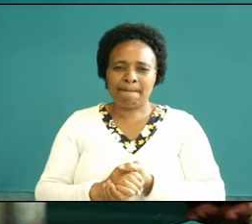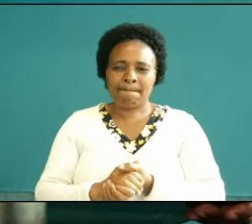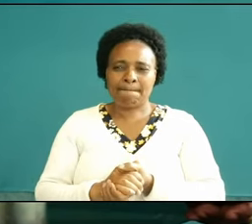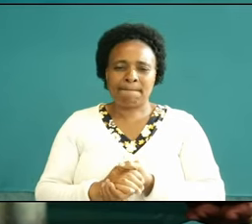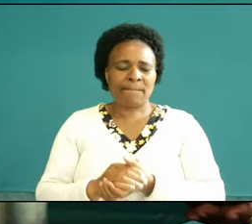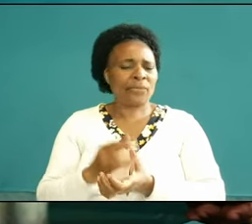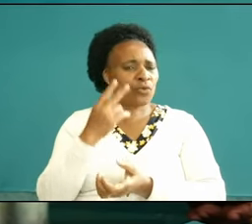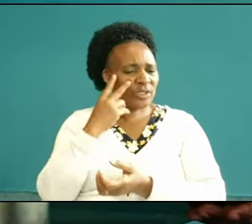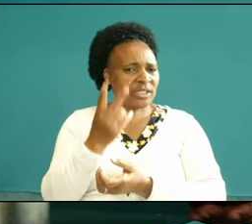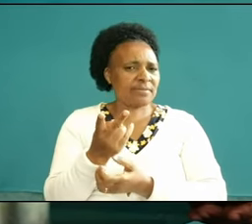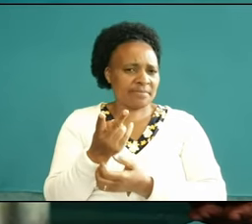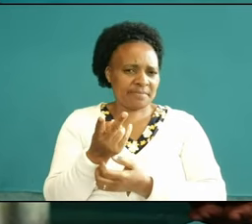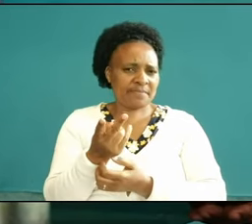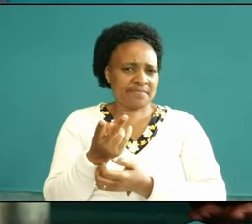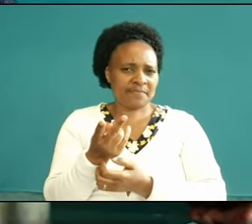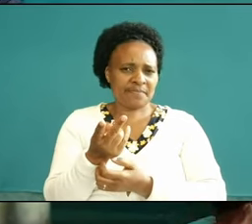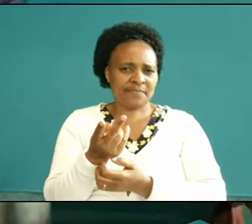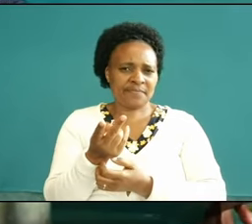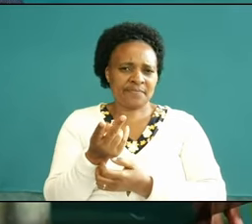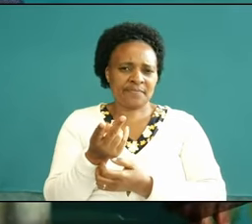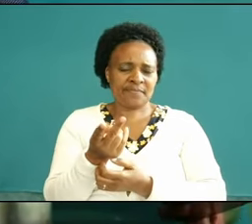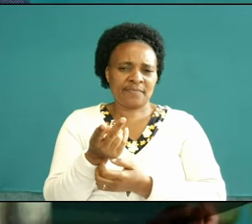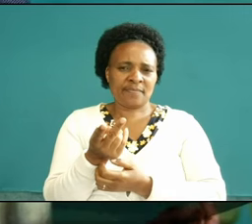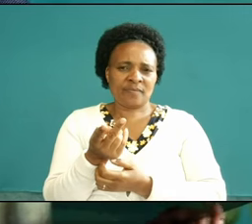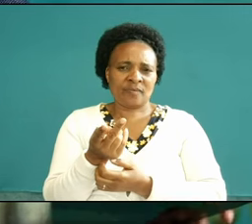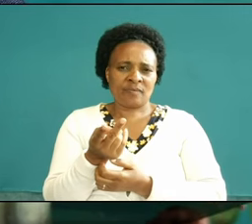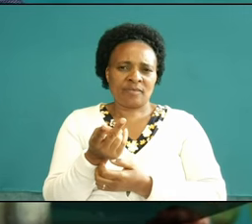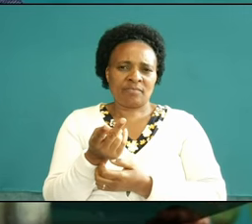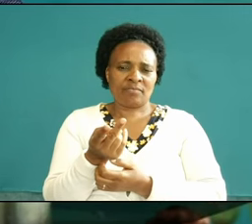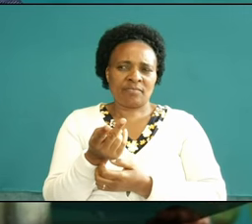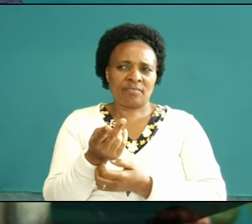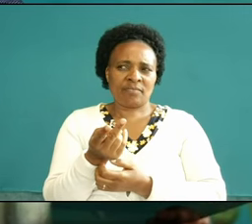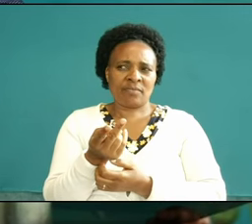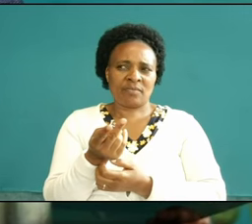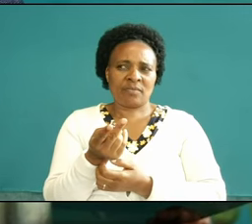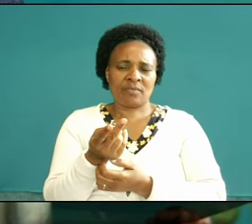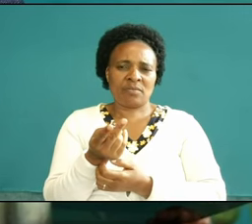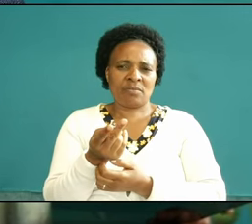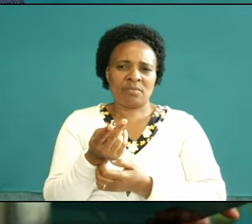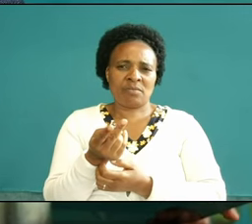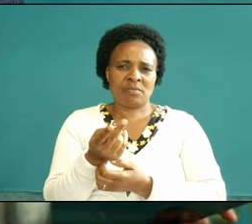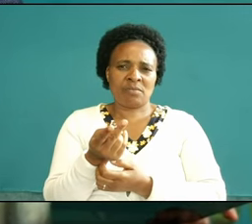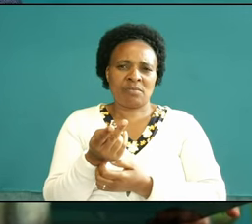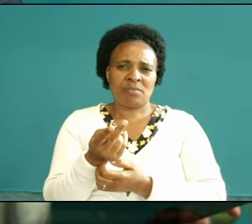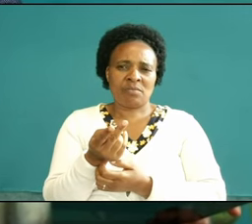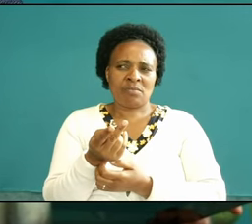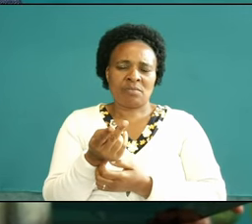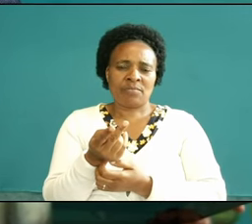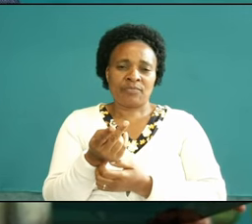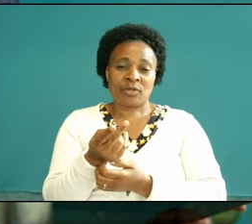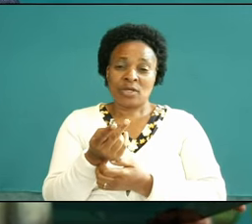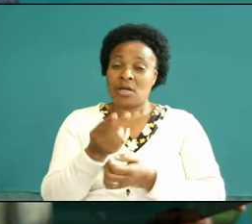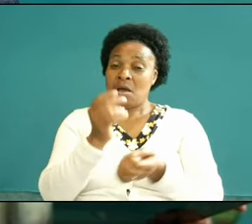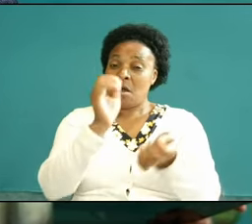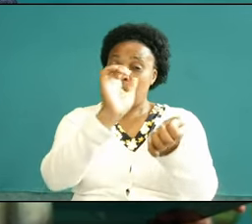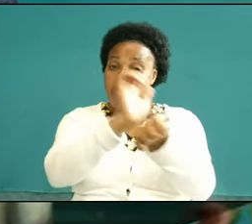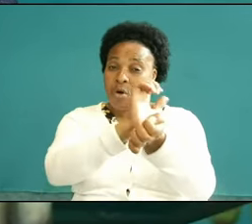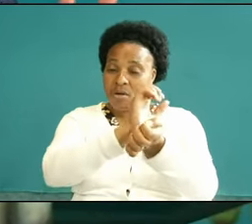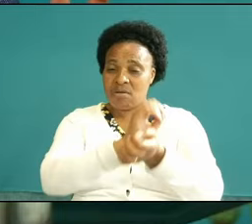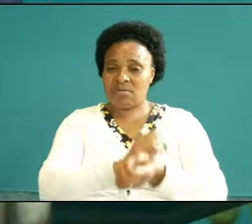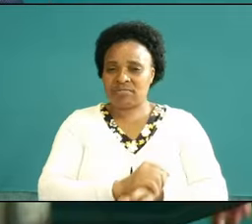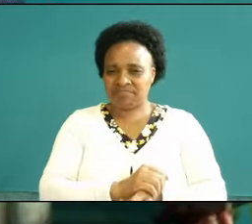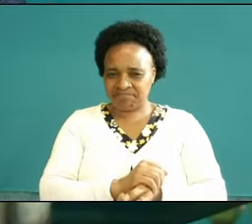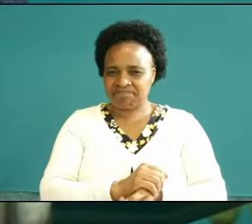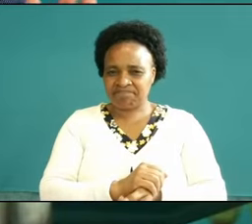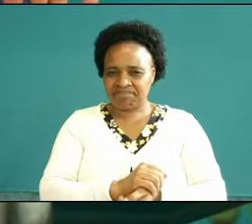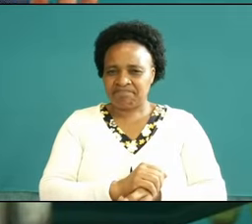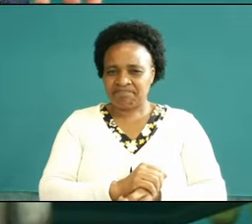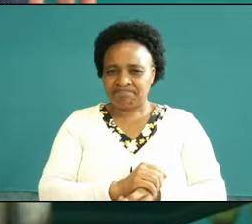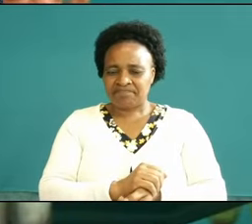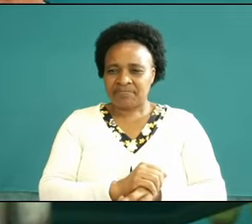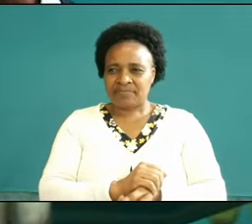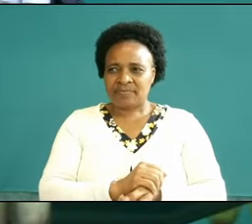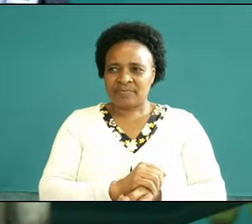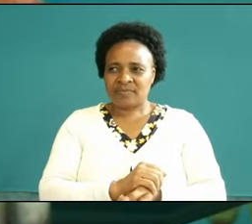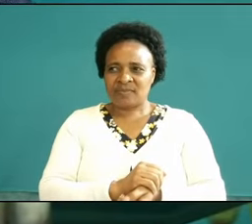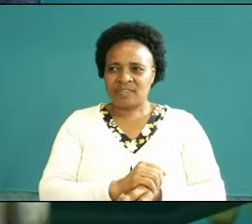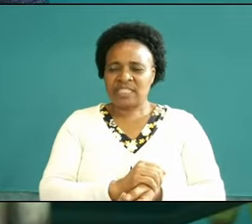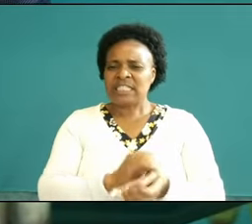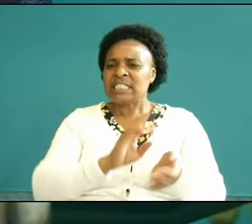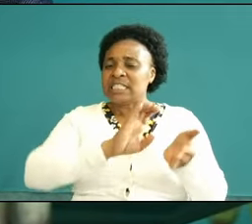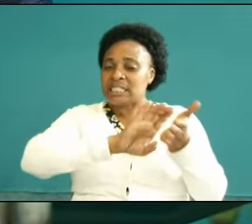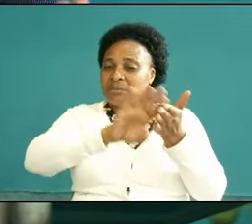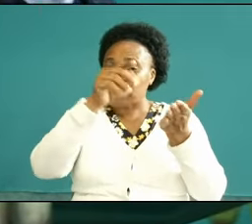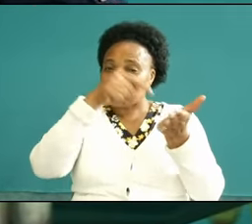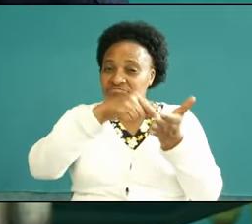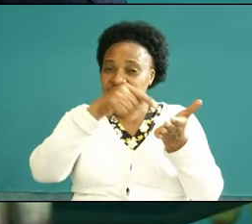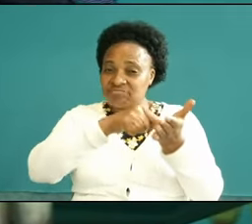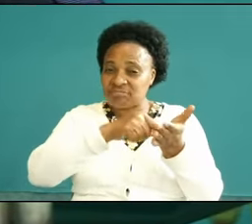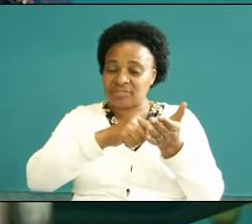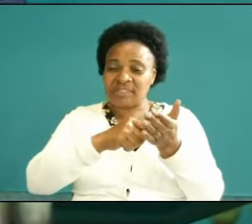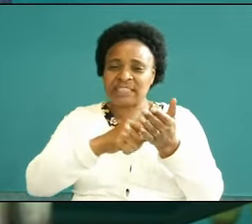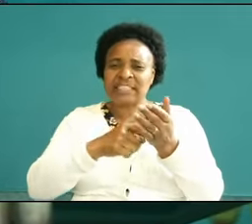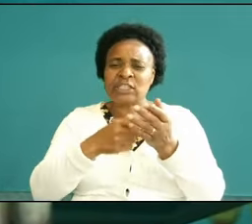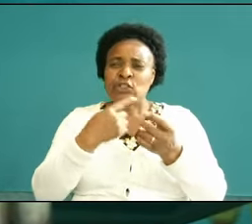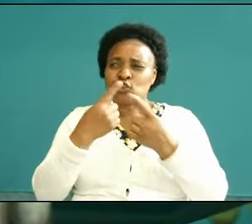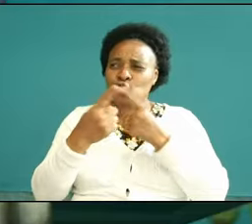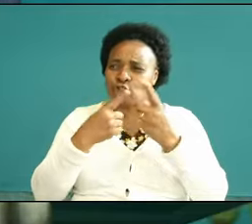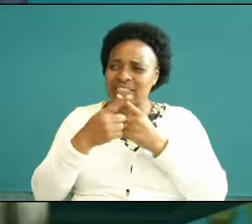see Paul in chapter four of the same book of Ephesians is Rich if there's a book I